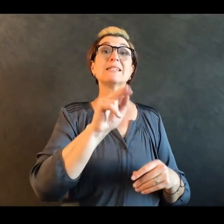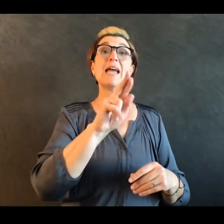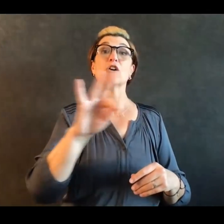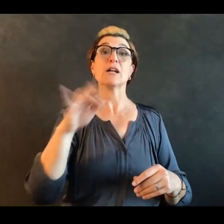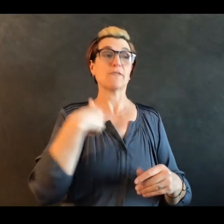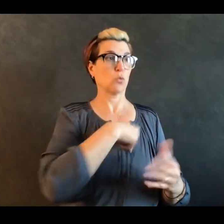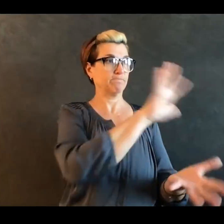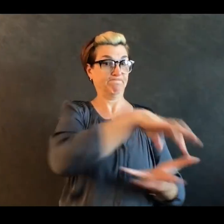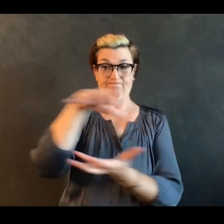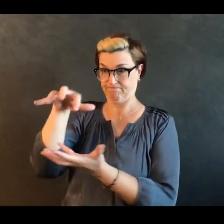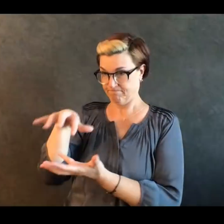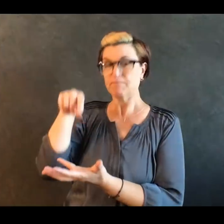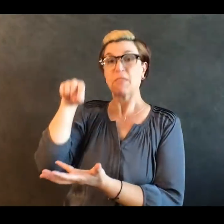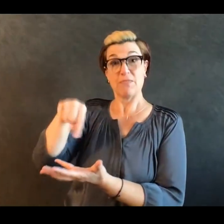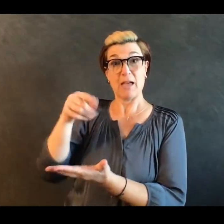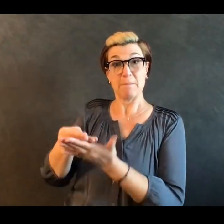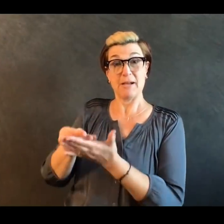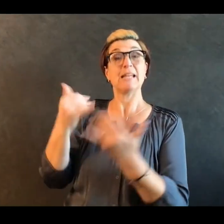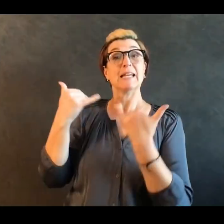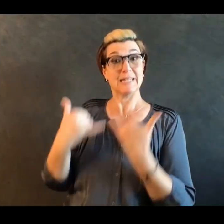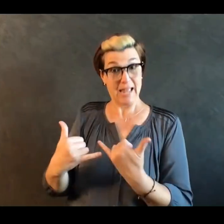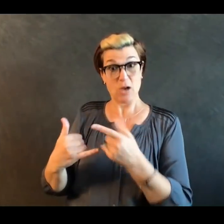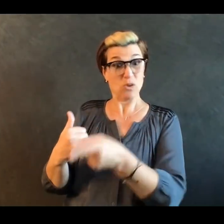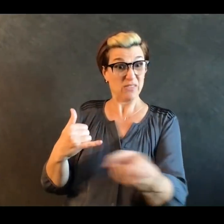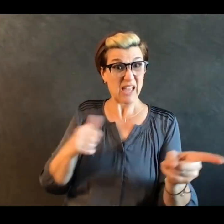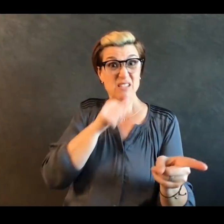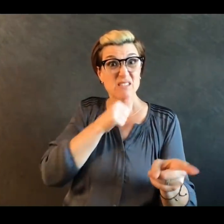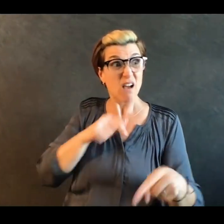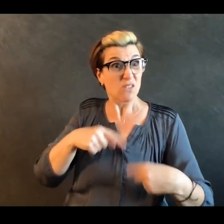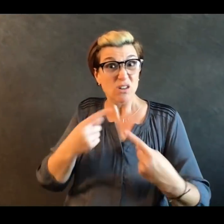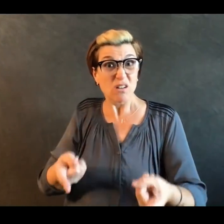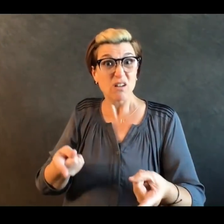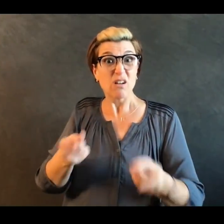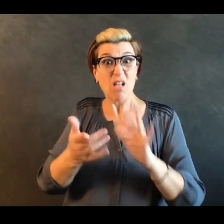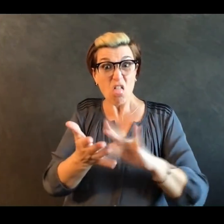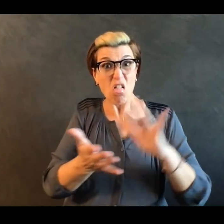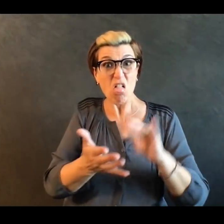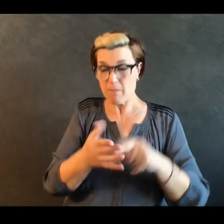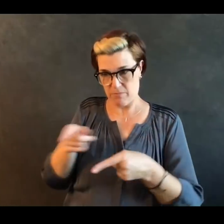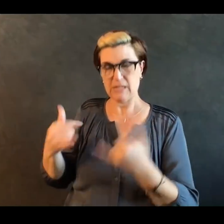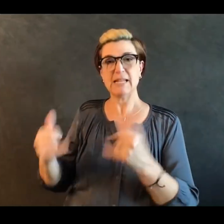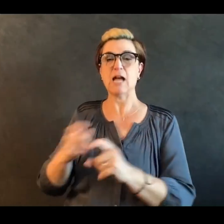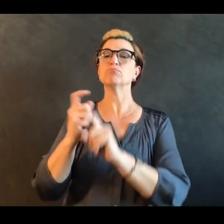that money from from sunny to the farmers and is tremendous money overt